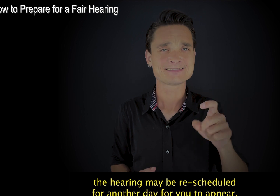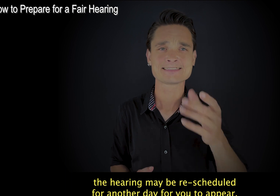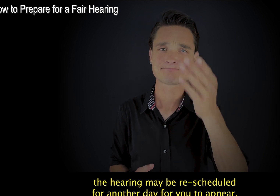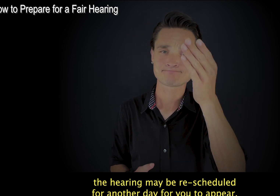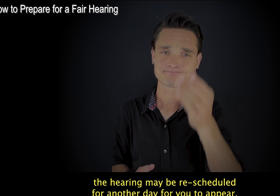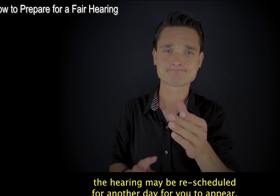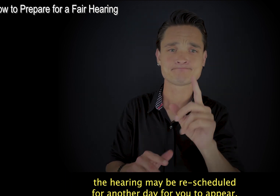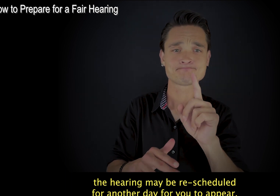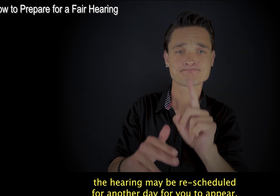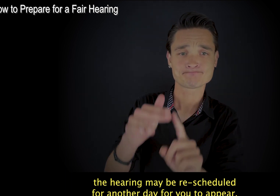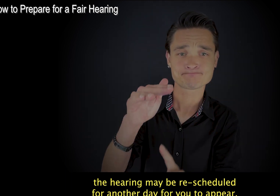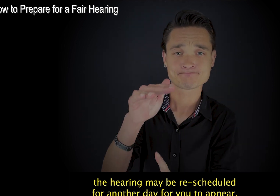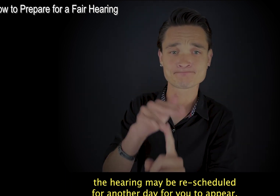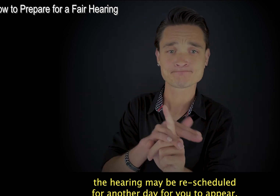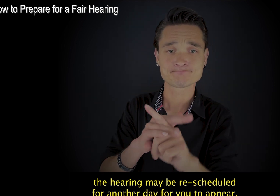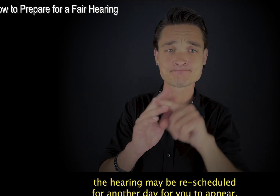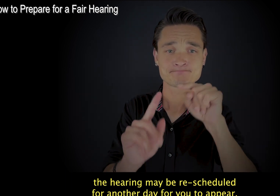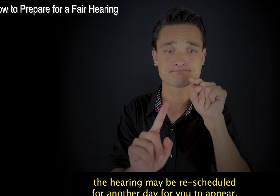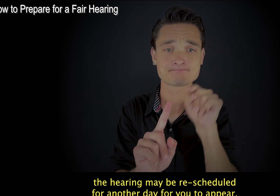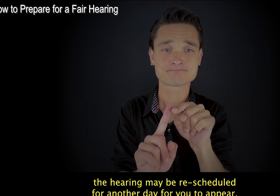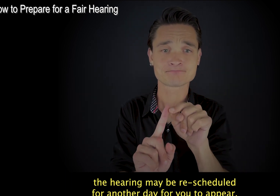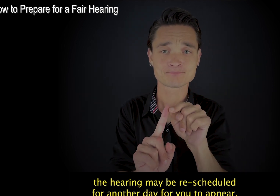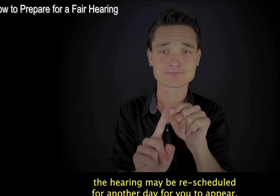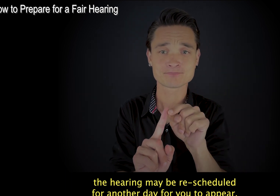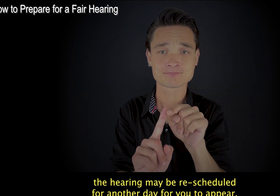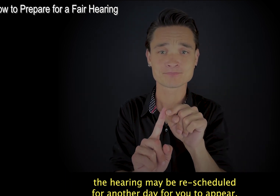the hearing may be re-scheduled for another day for you to appear.